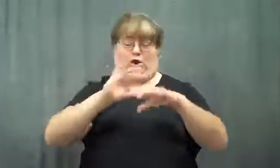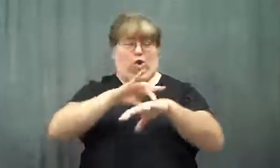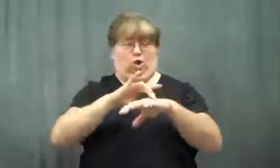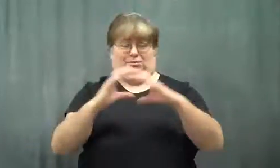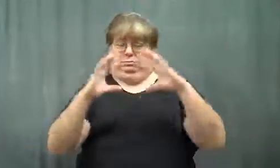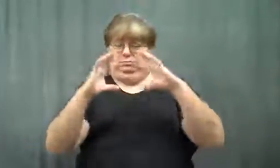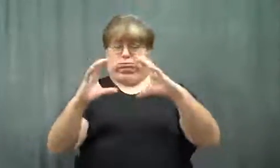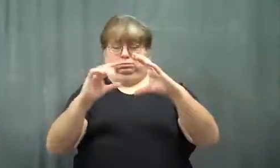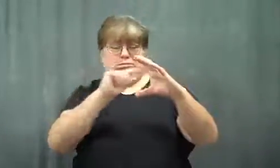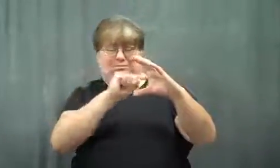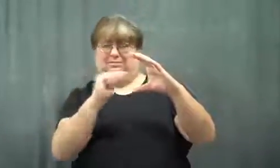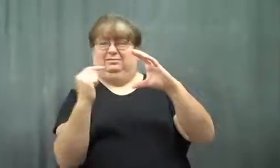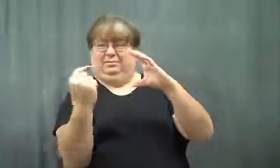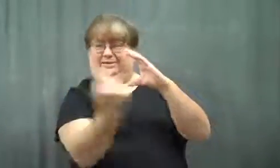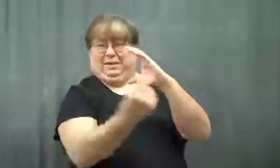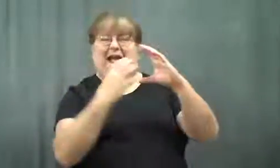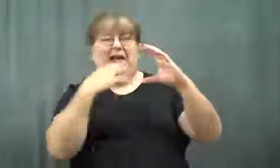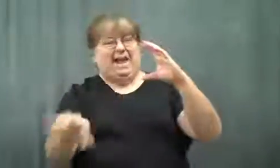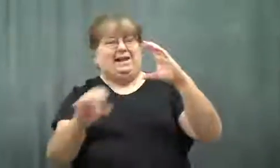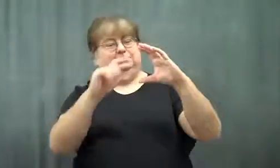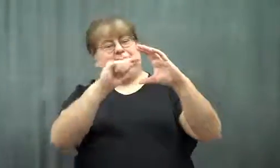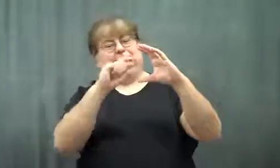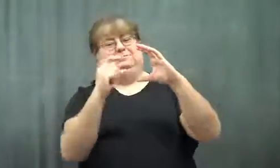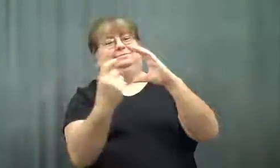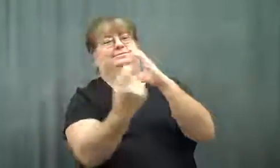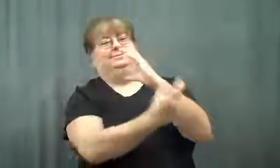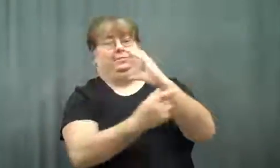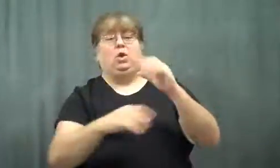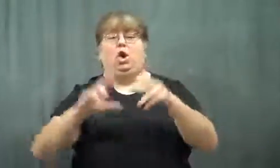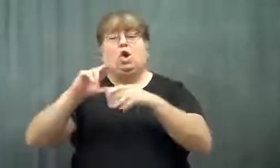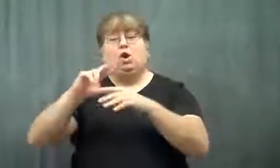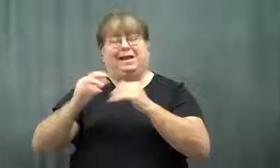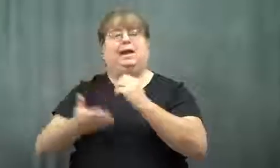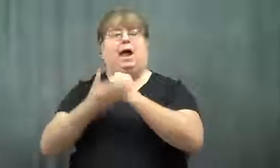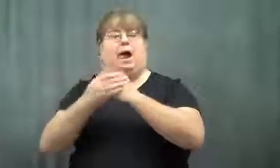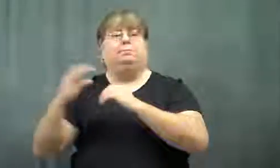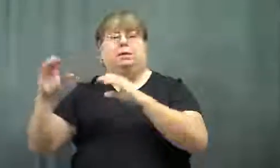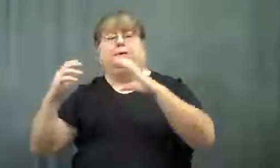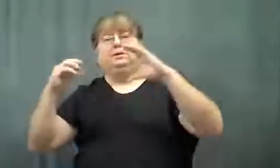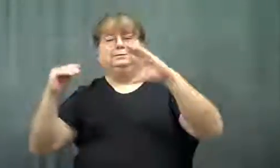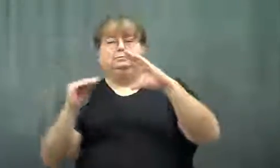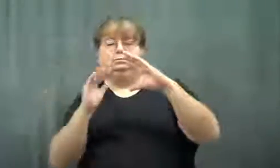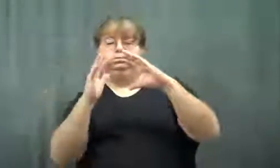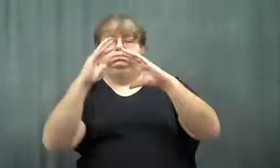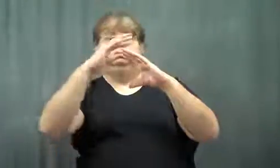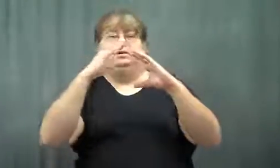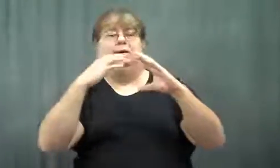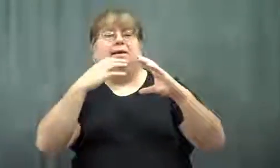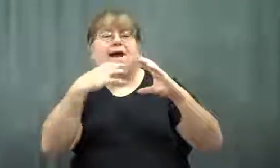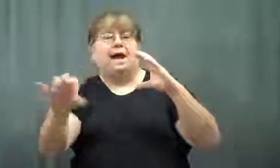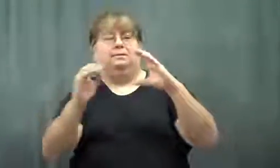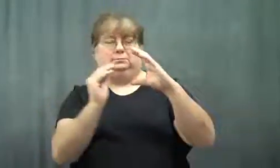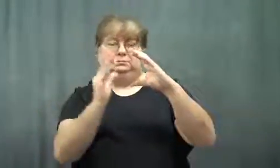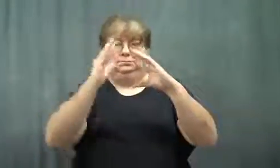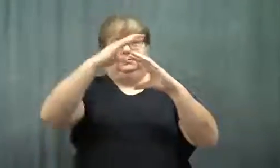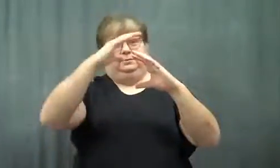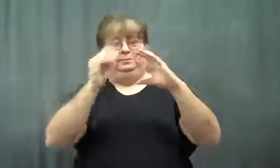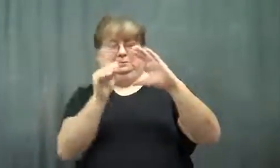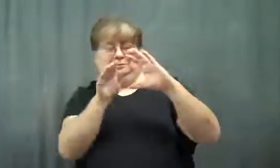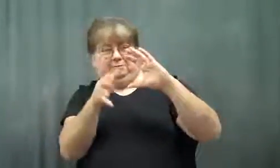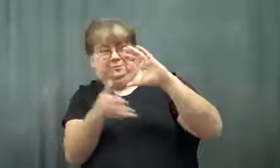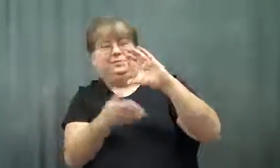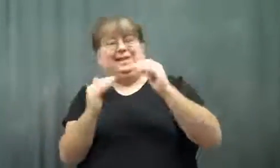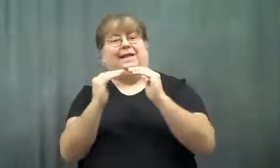Hurricanes disperse the heat from the equator to other areas of the earth